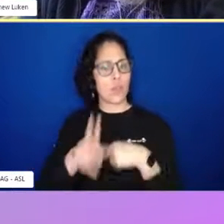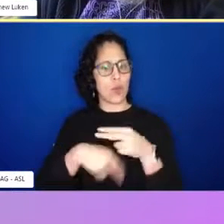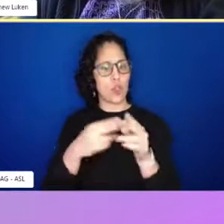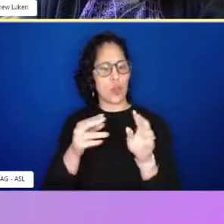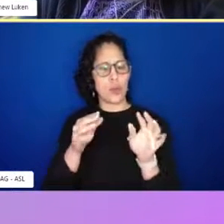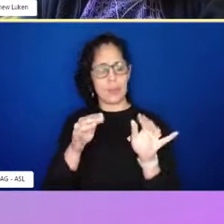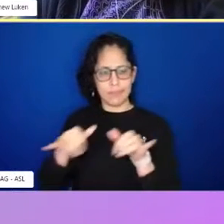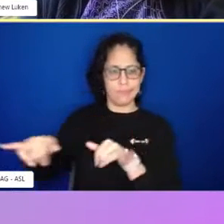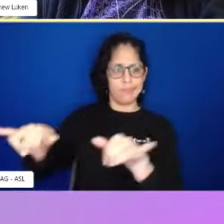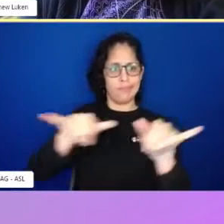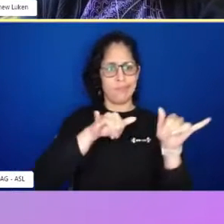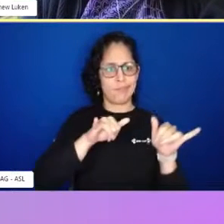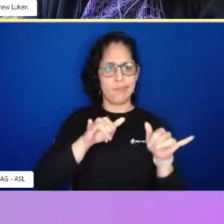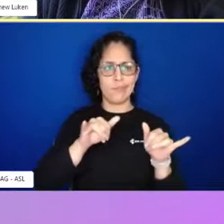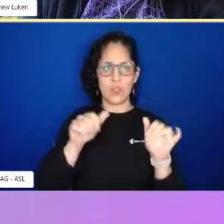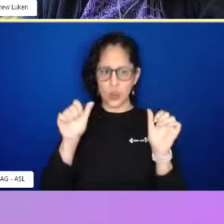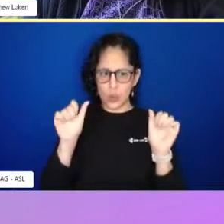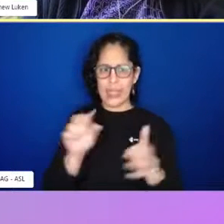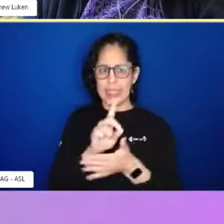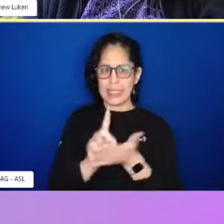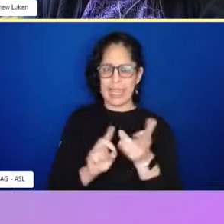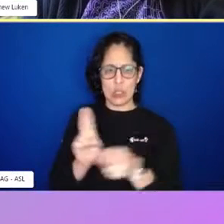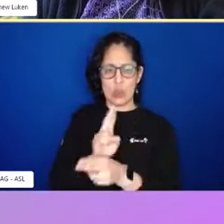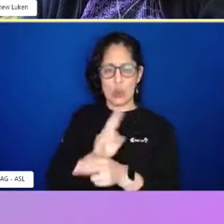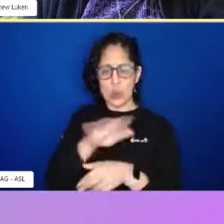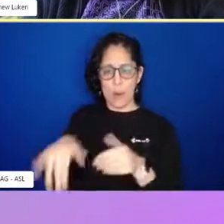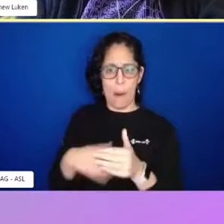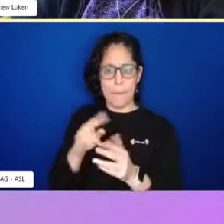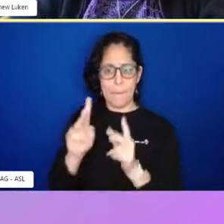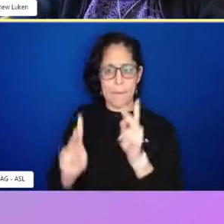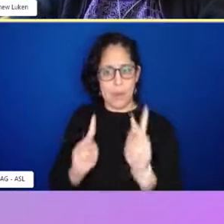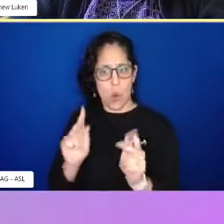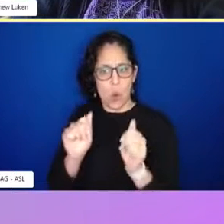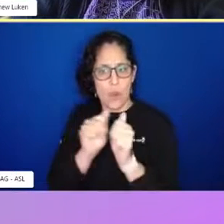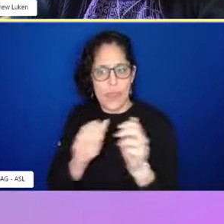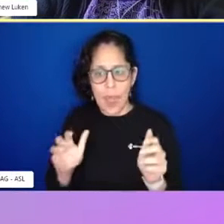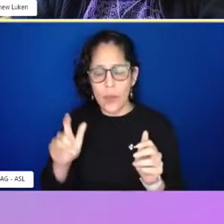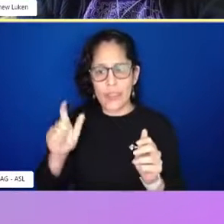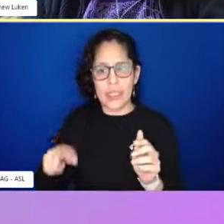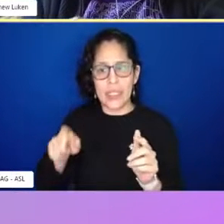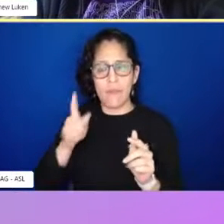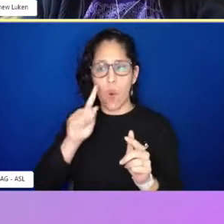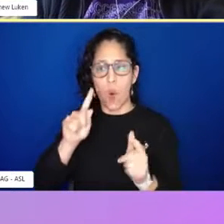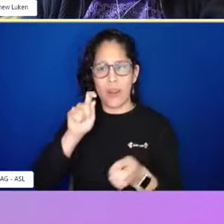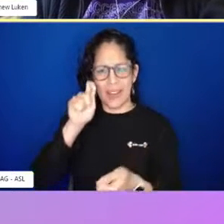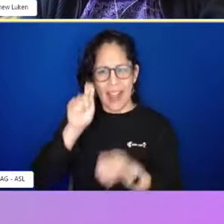definition that universal design is what's usable by all people to the greatest extent possible, without the